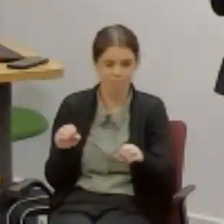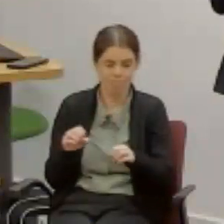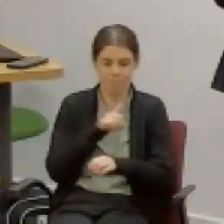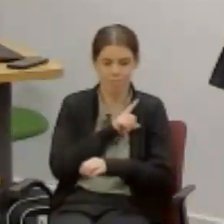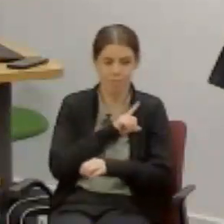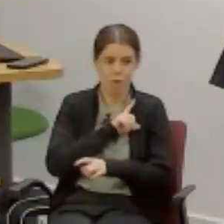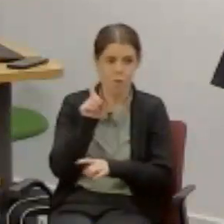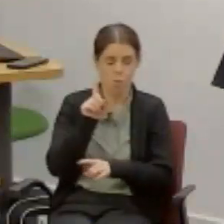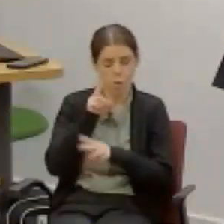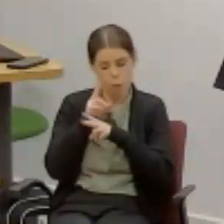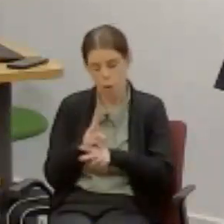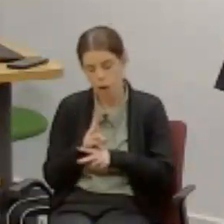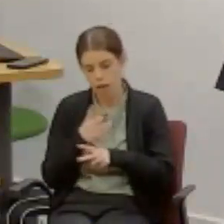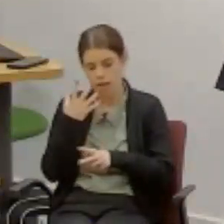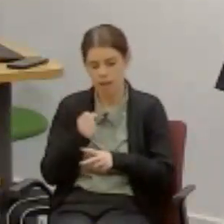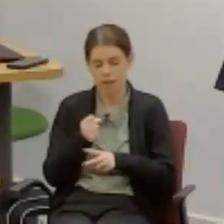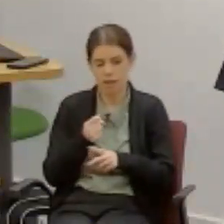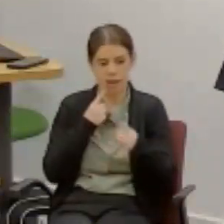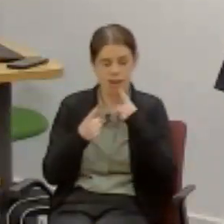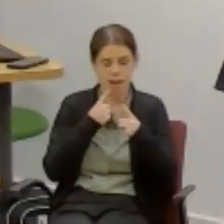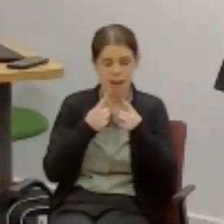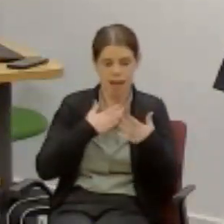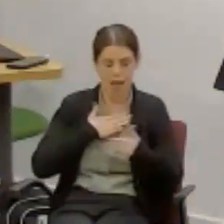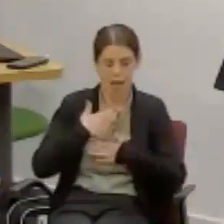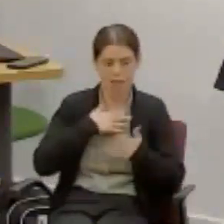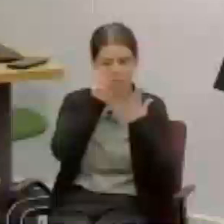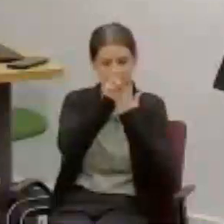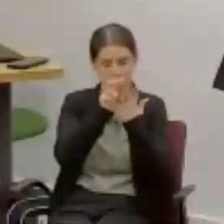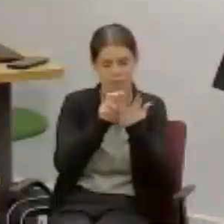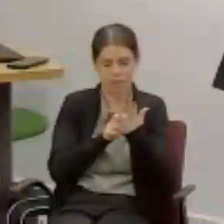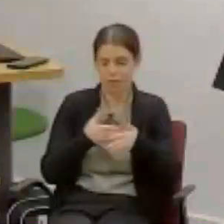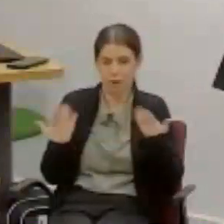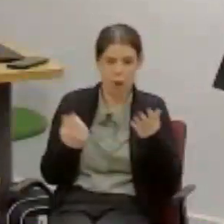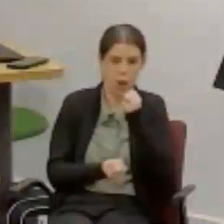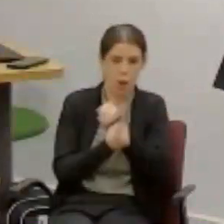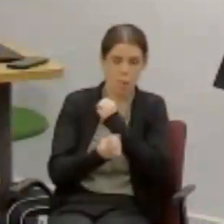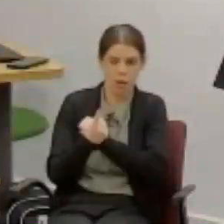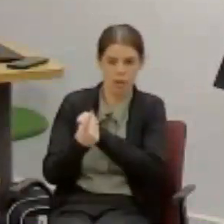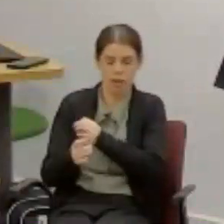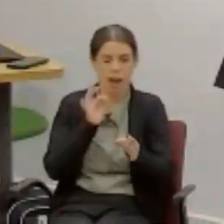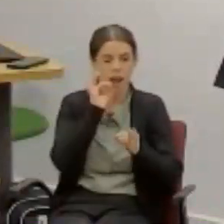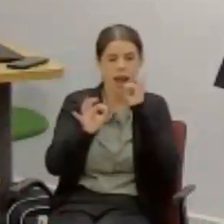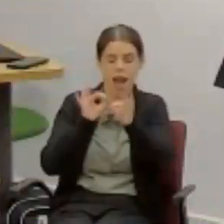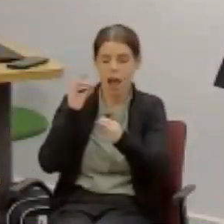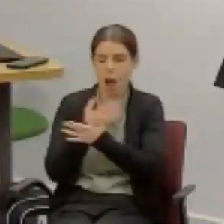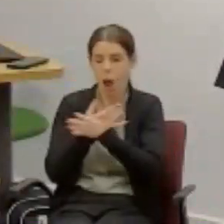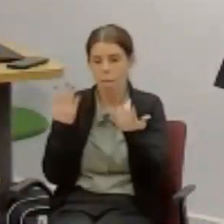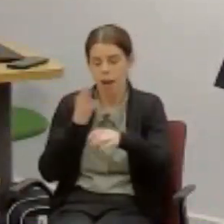Because what we're looking at is record States as a health record status. We're not an opportunity to ask how many times people might have been banging their head